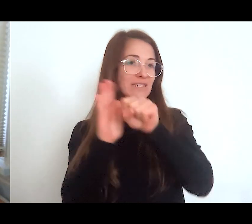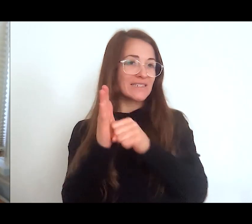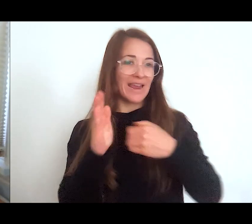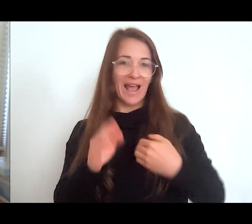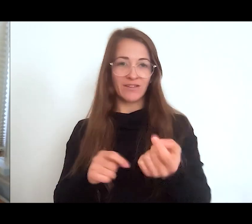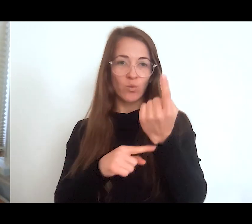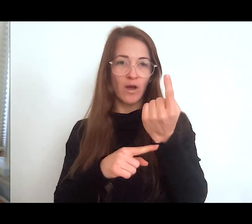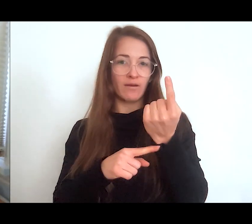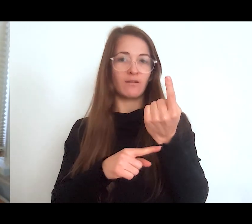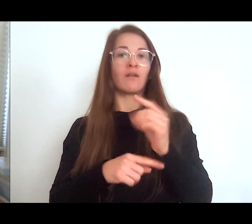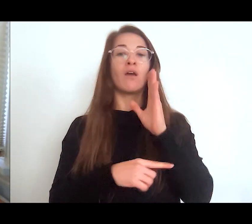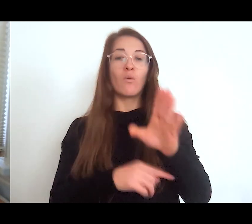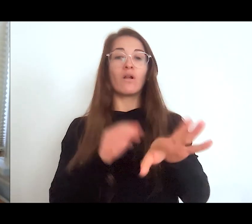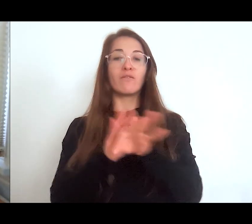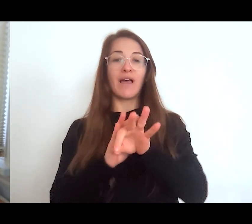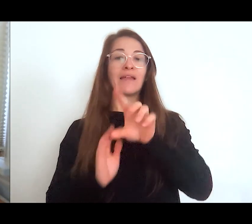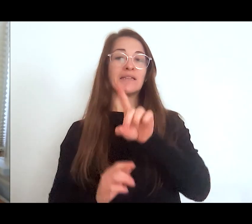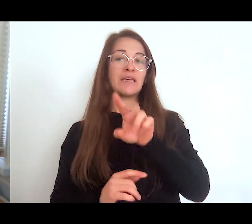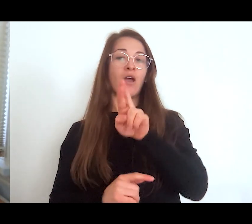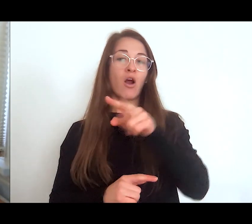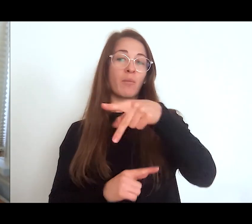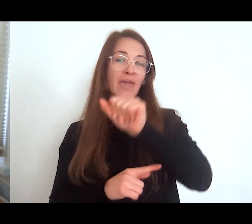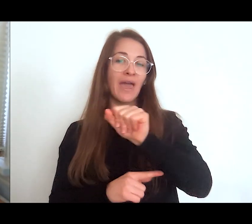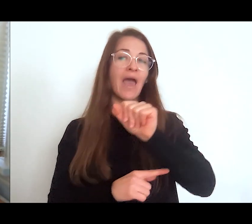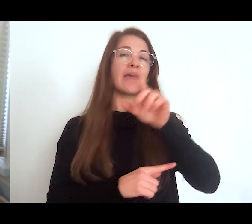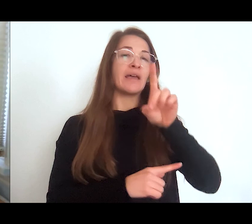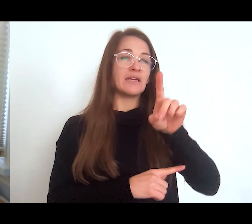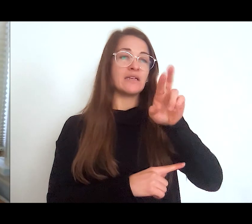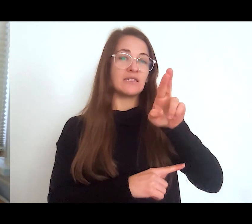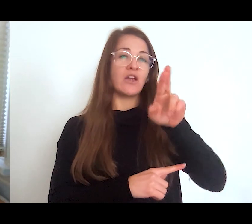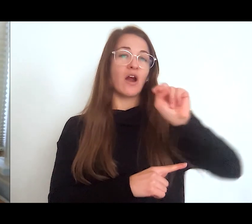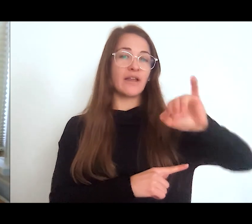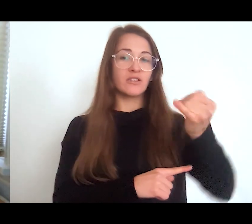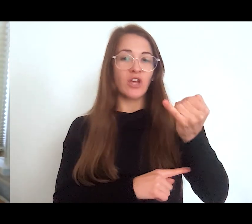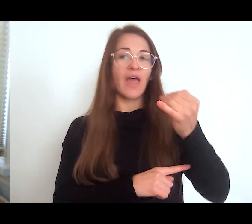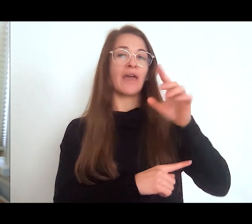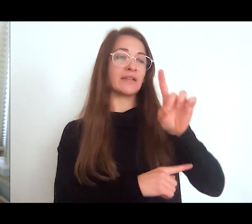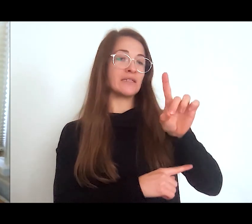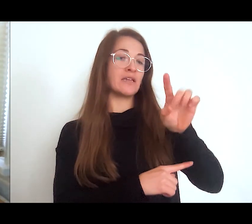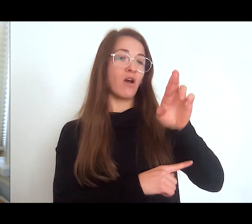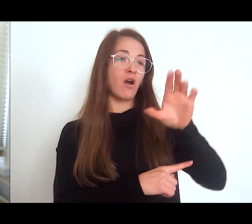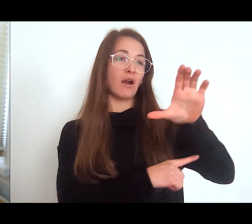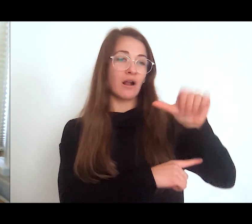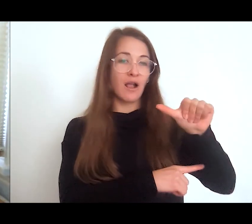IS PART OF A FEDERALLY FUNDED NETWORK.